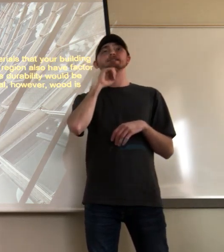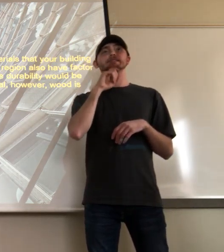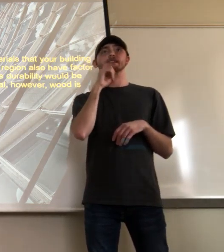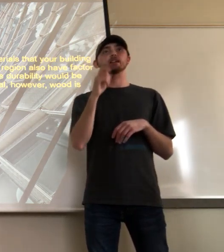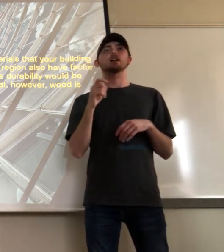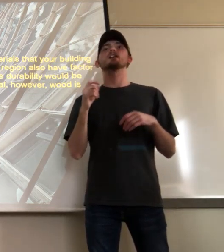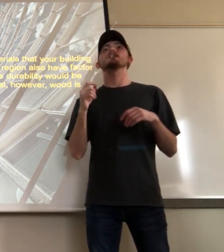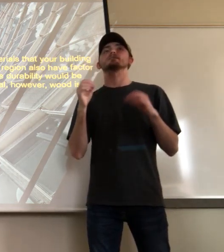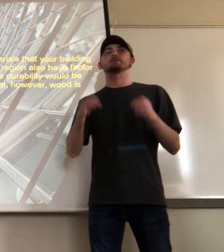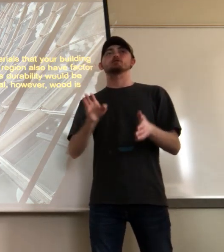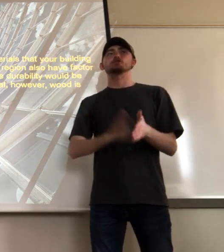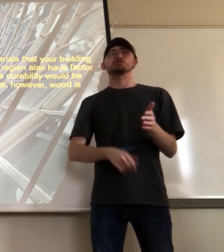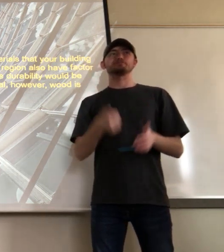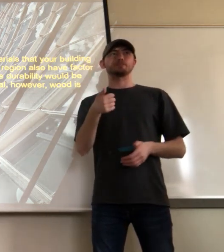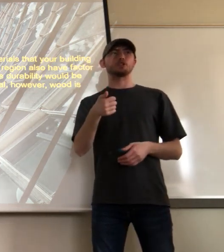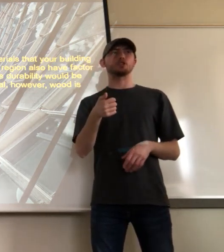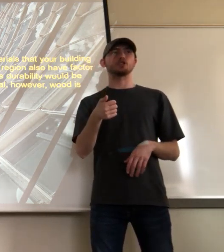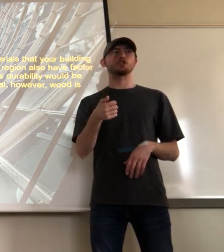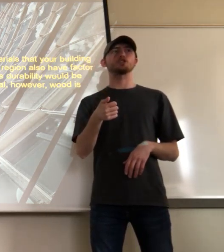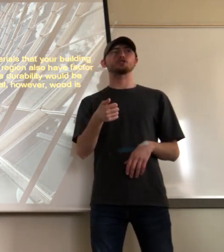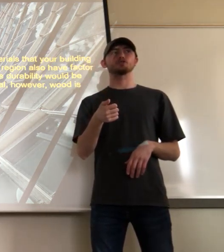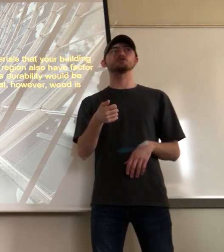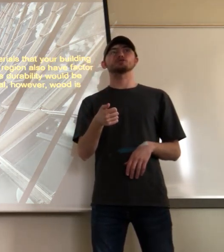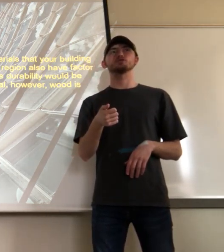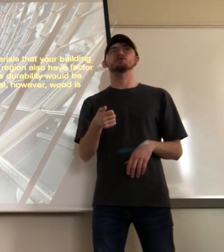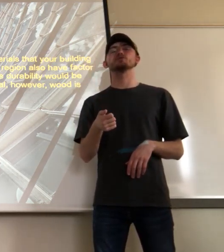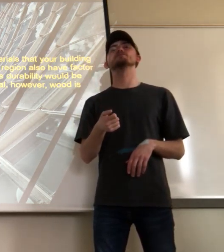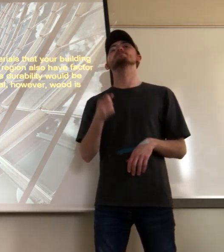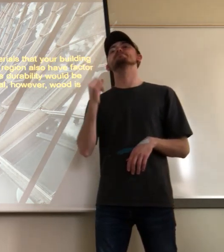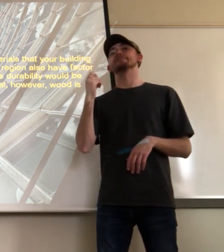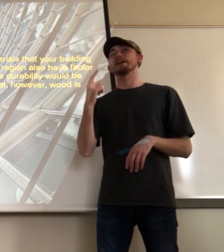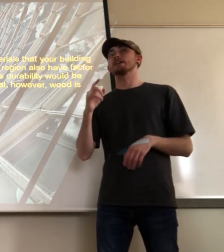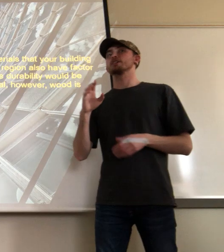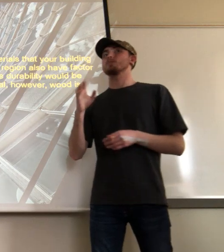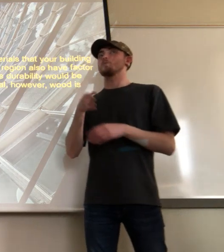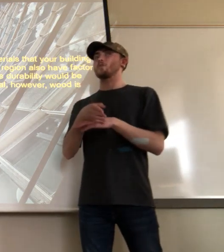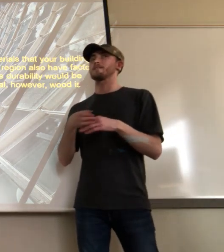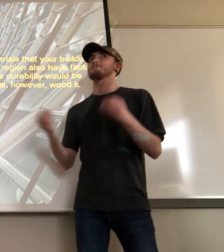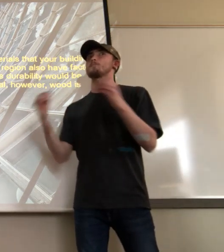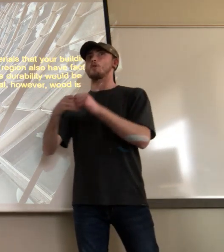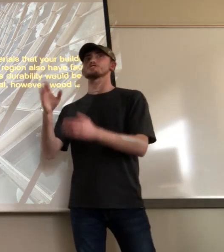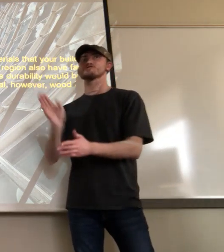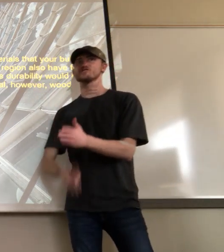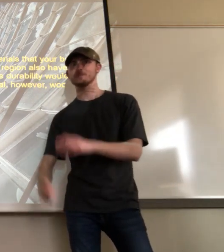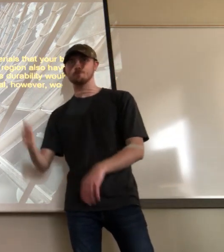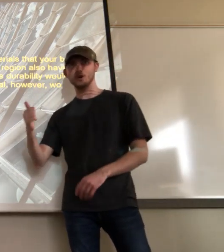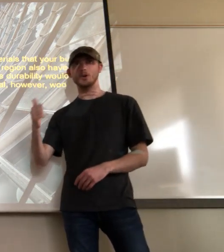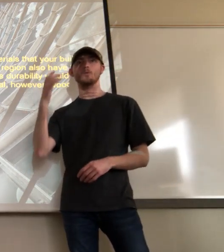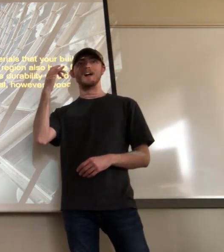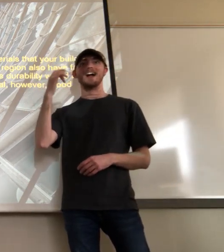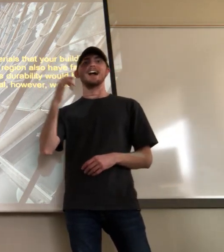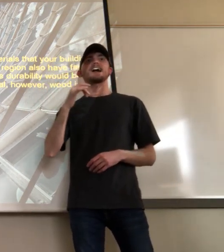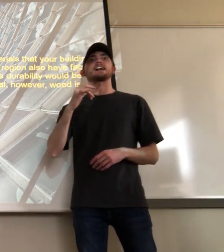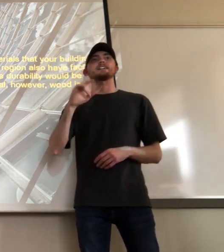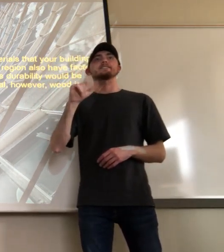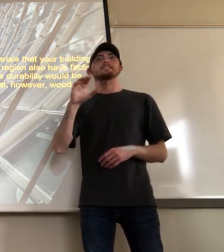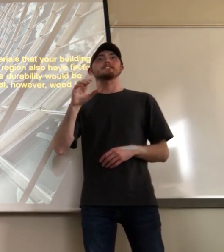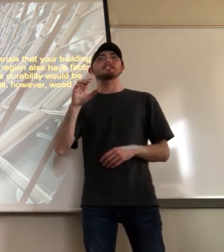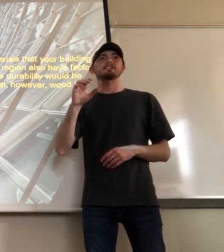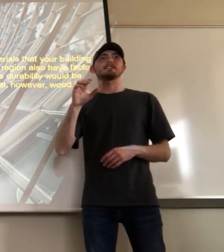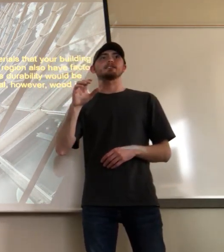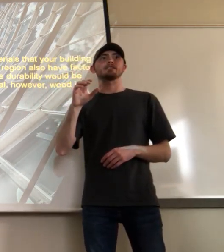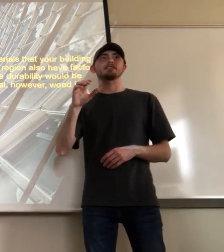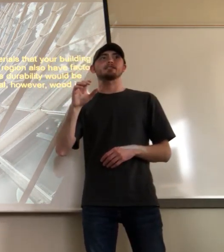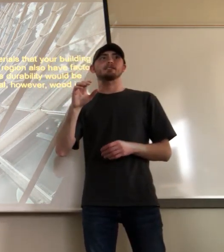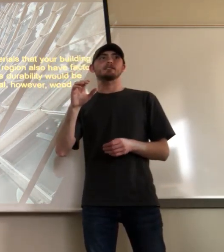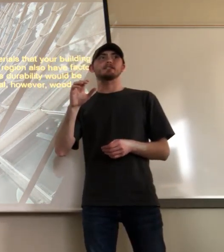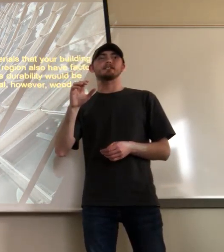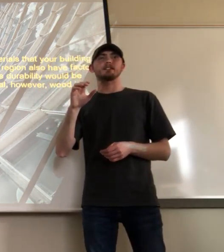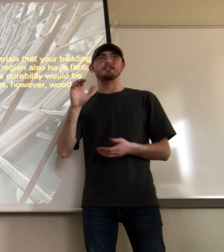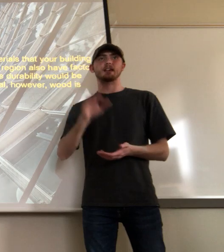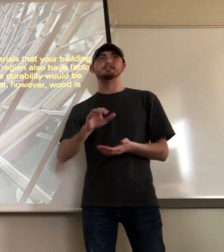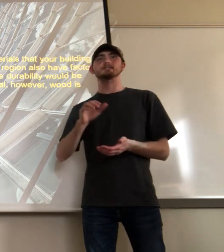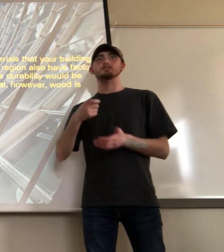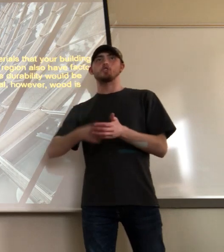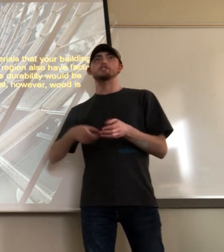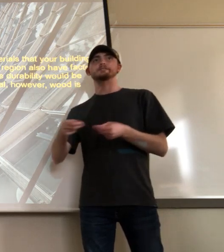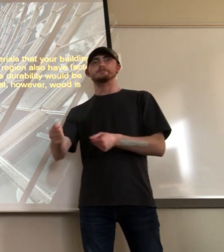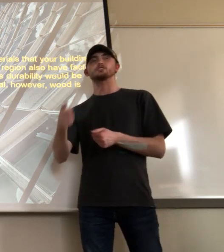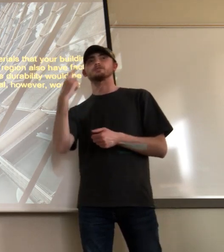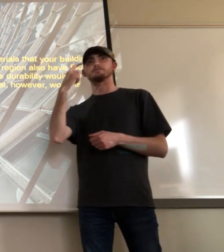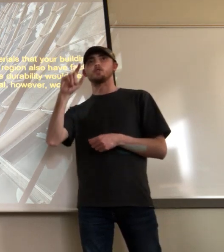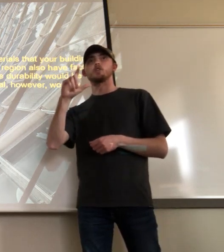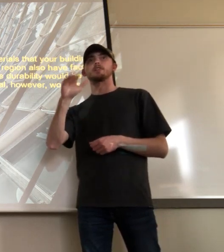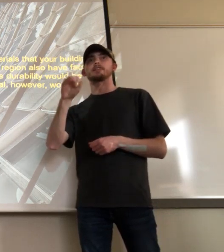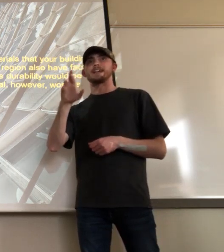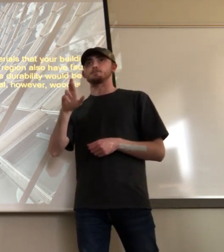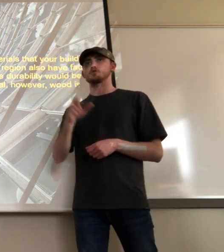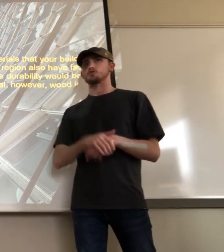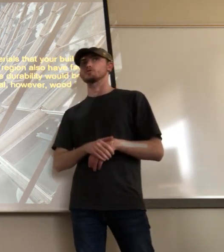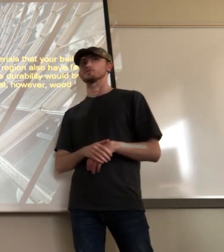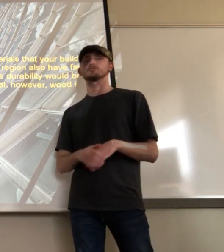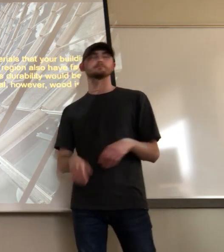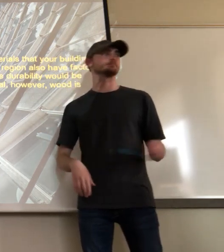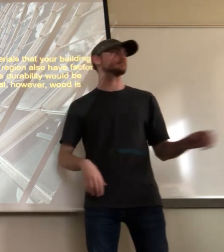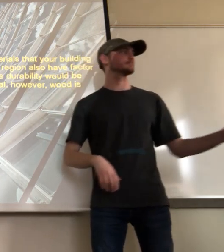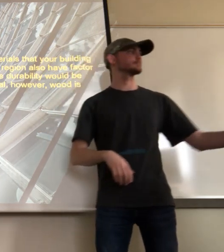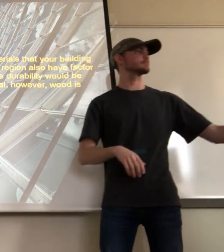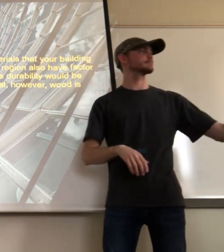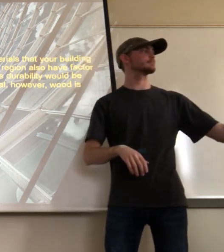So, the most durability would be reinforced concrete, while wood and steel are cheaper materials.